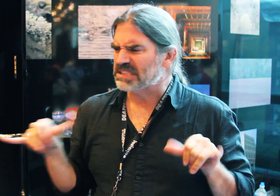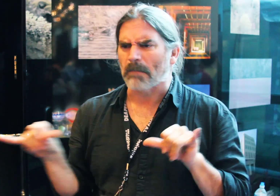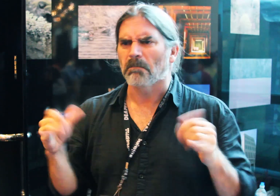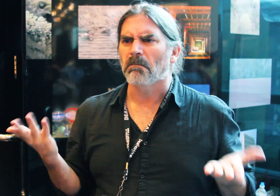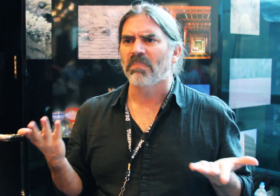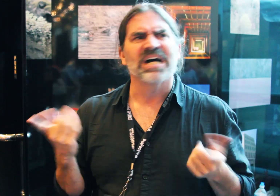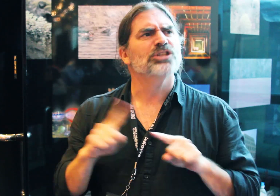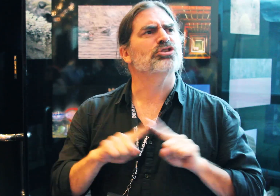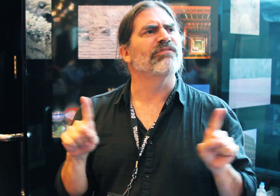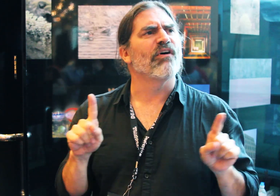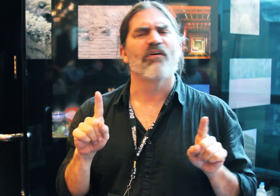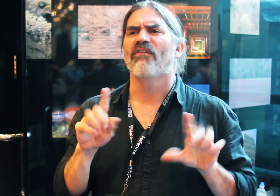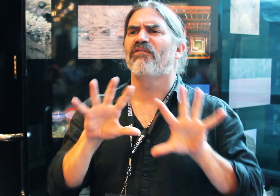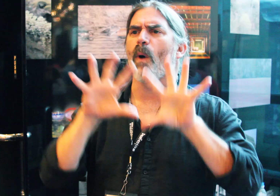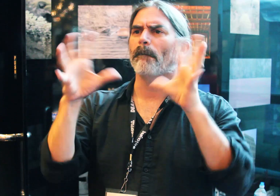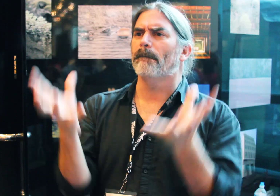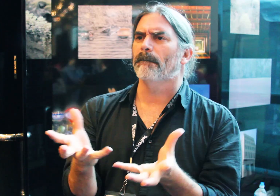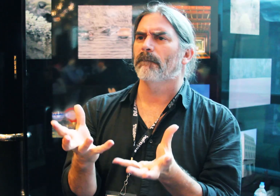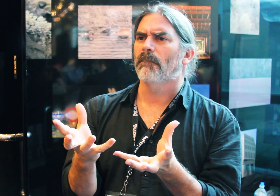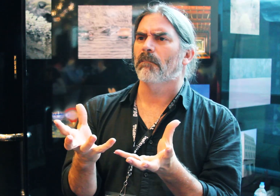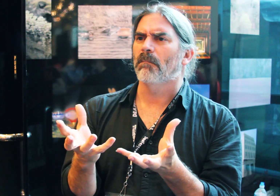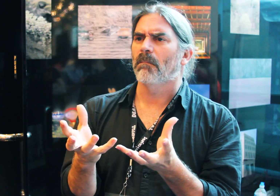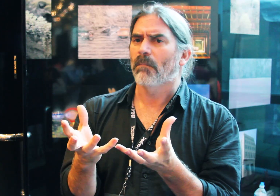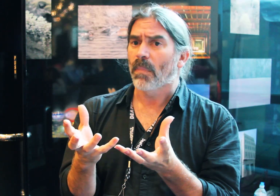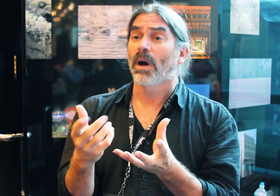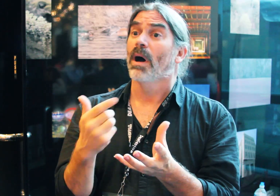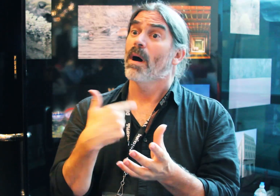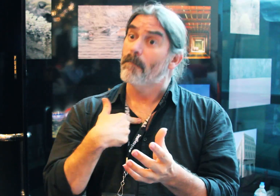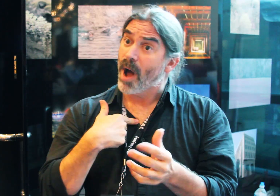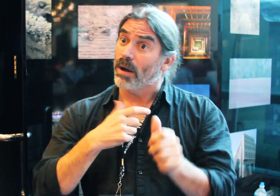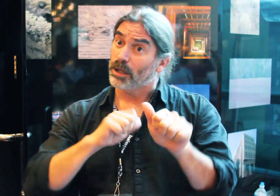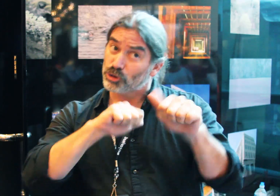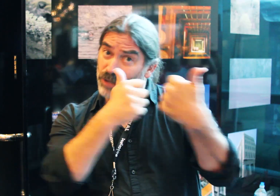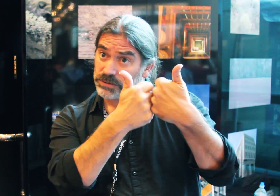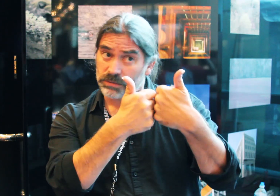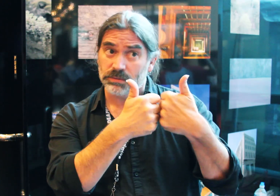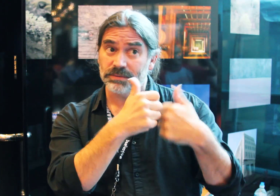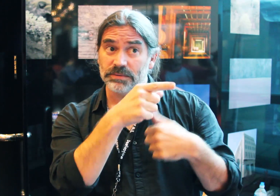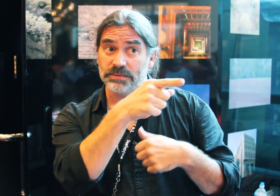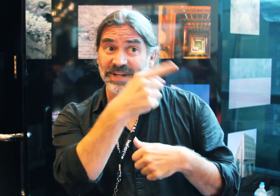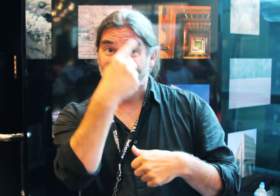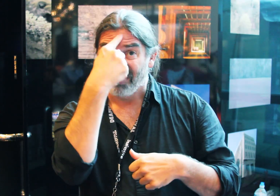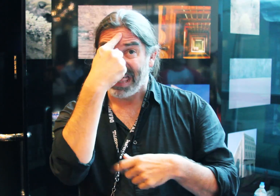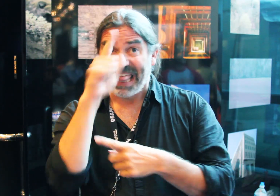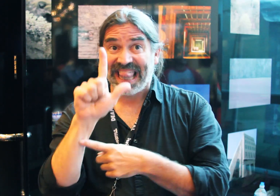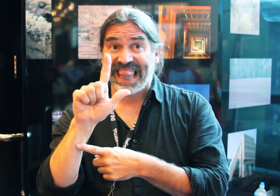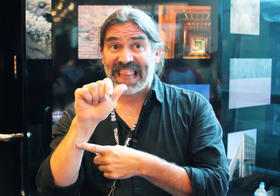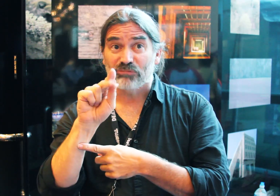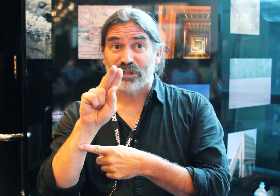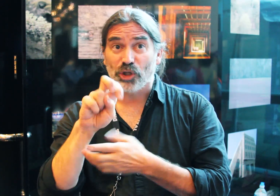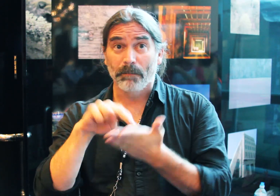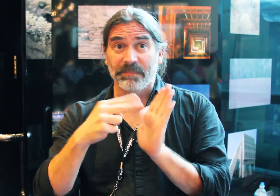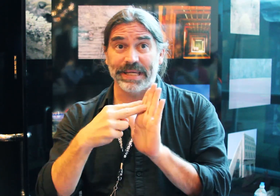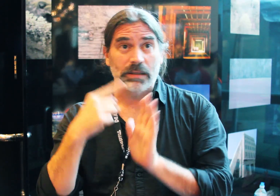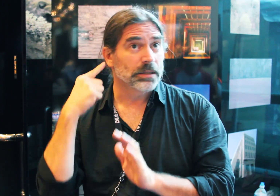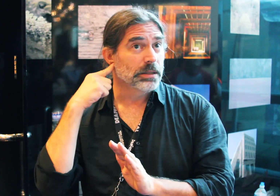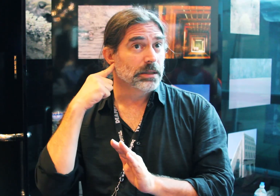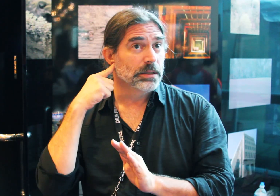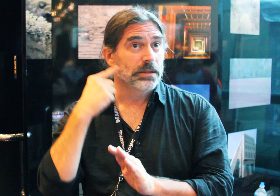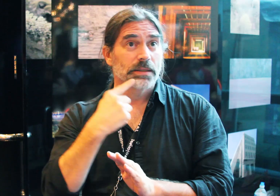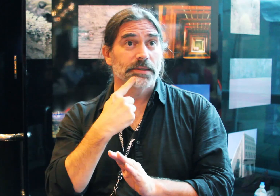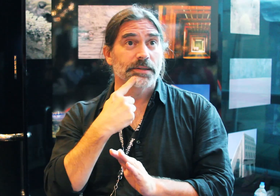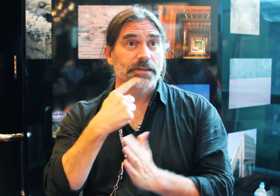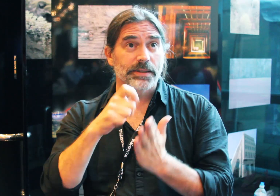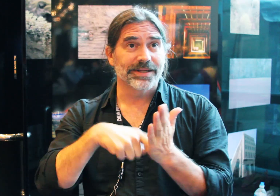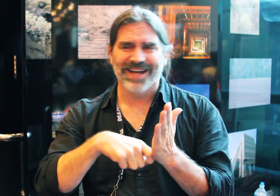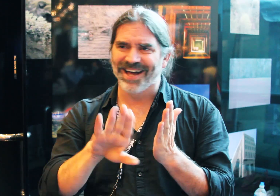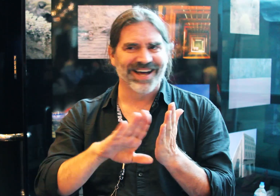It's the same...just a different form. My challenge to them - they think literature means hearing, spoken, written...